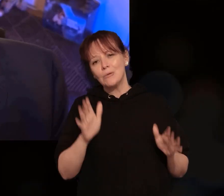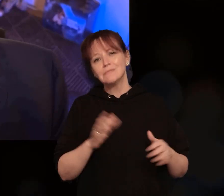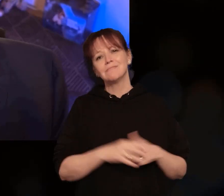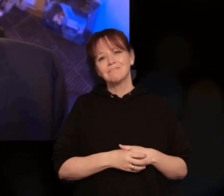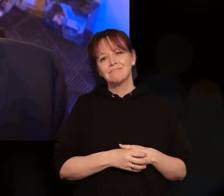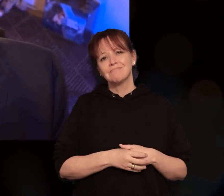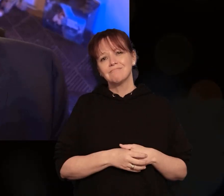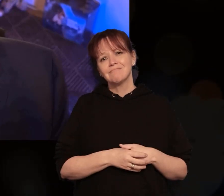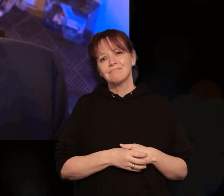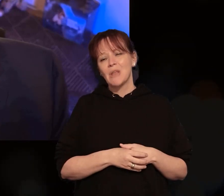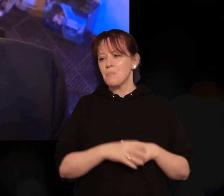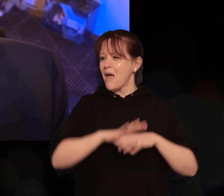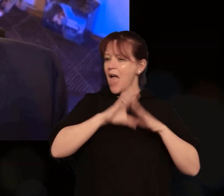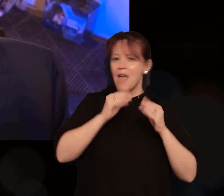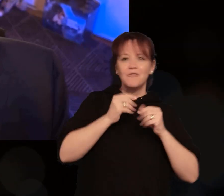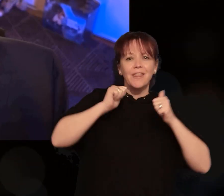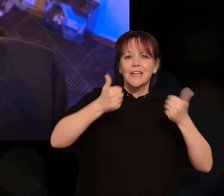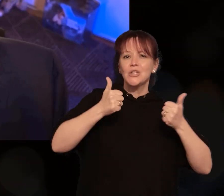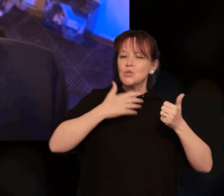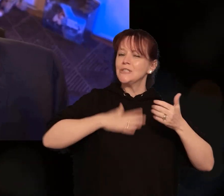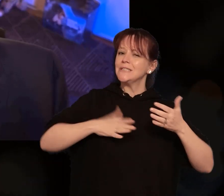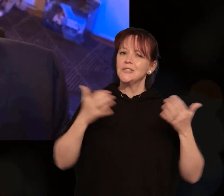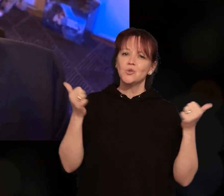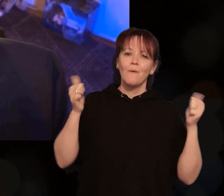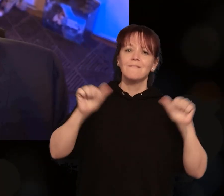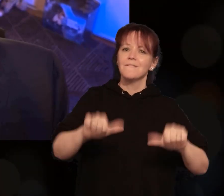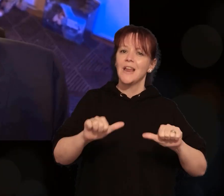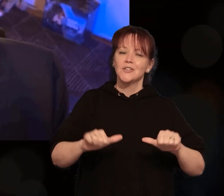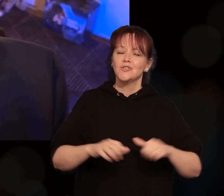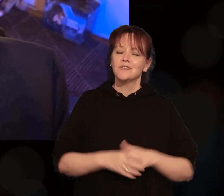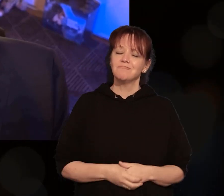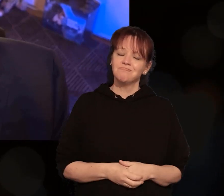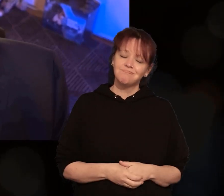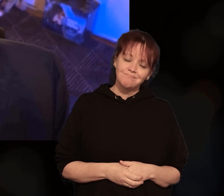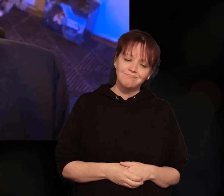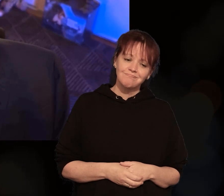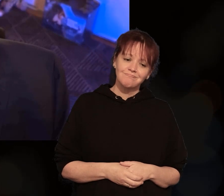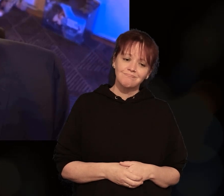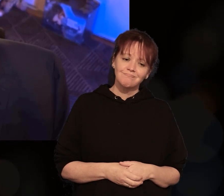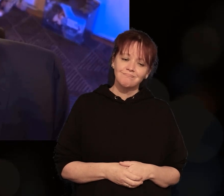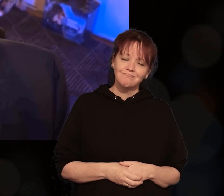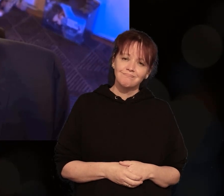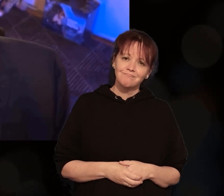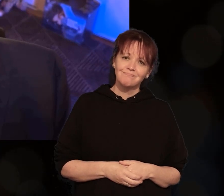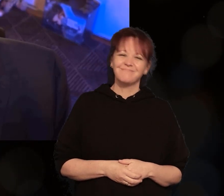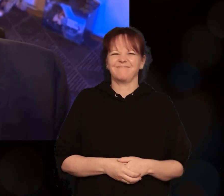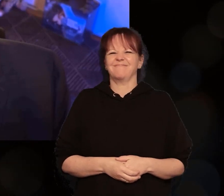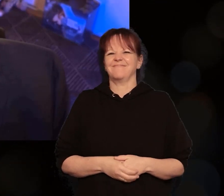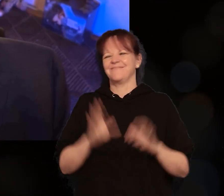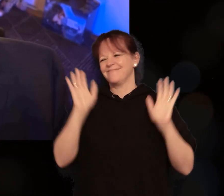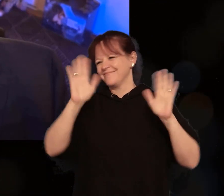but we all good things must come to an end and all that jazz. LAUGHS